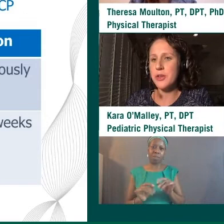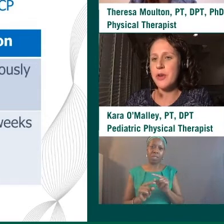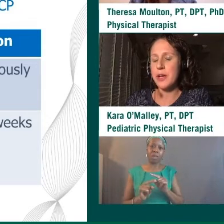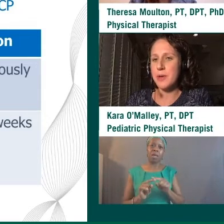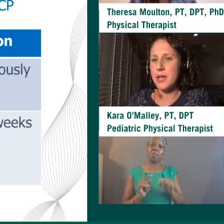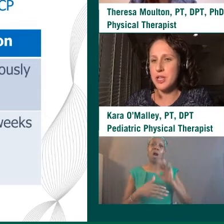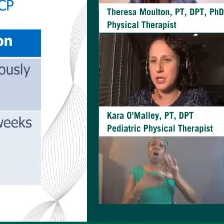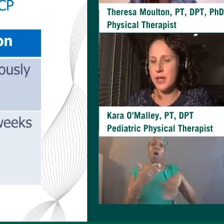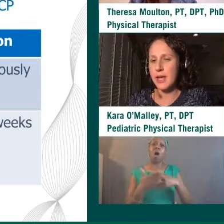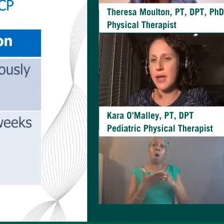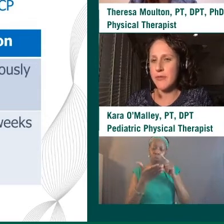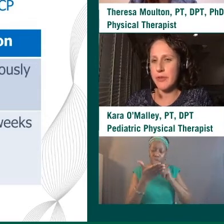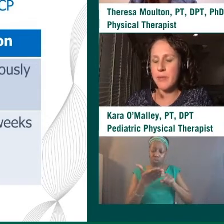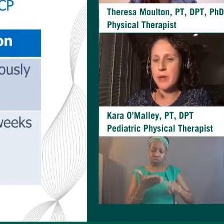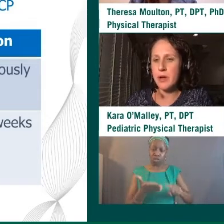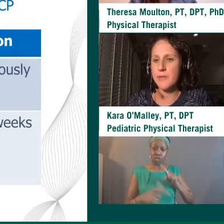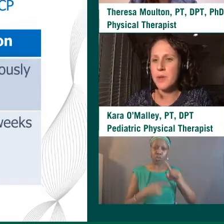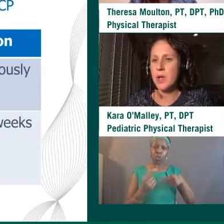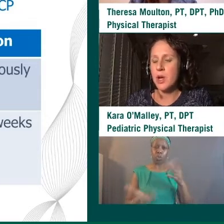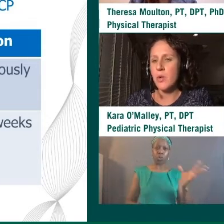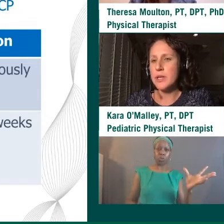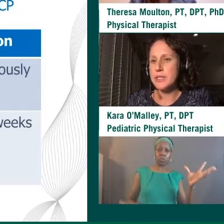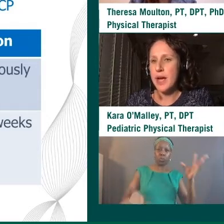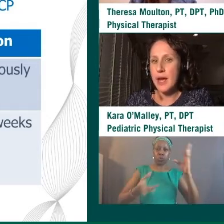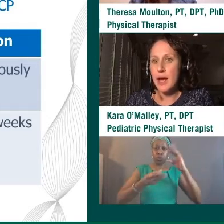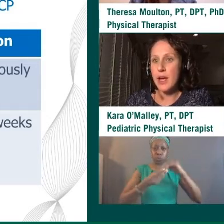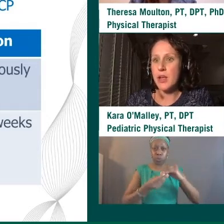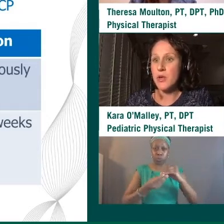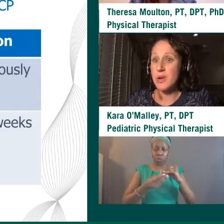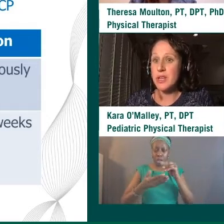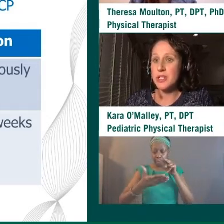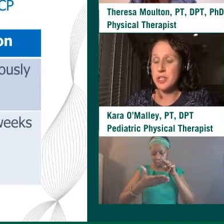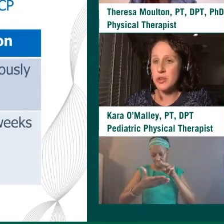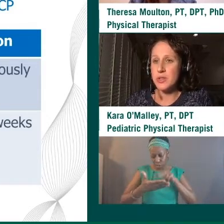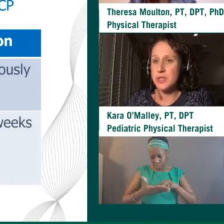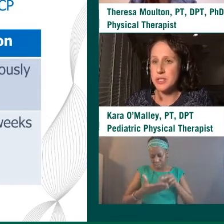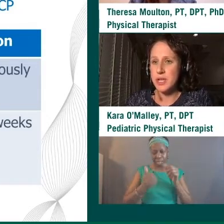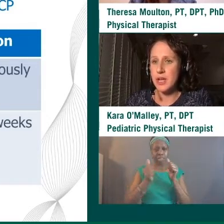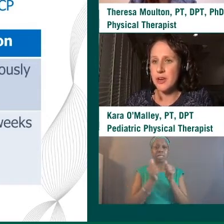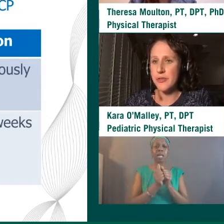the recommendation that came from it. Was that you would need to use the standard